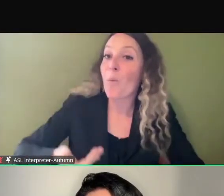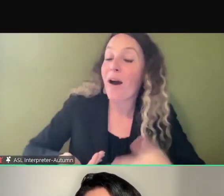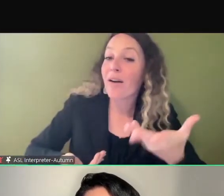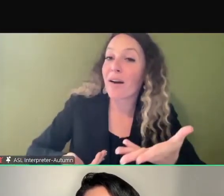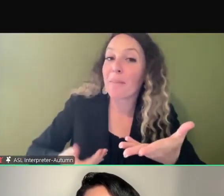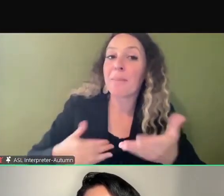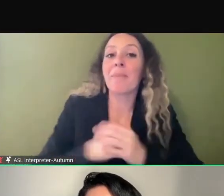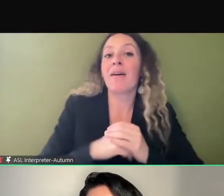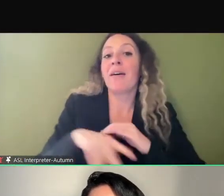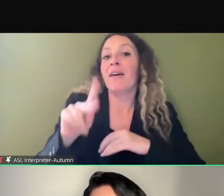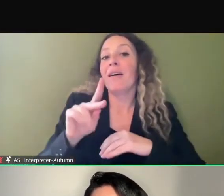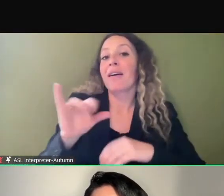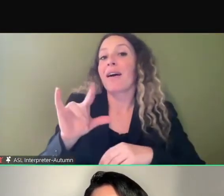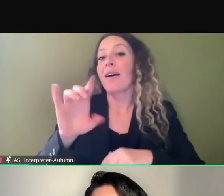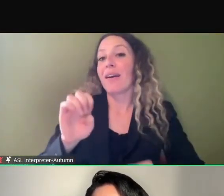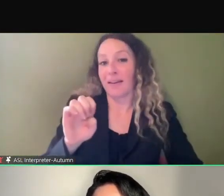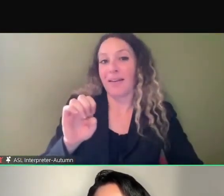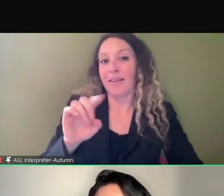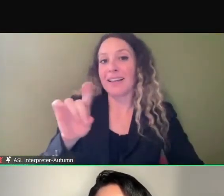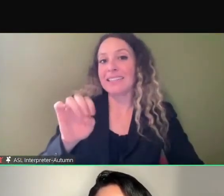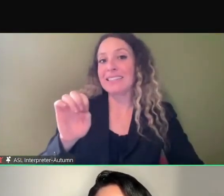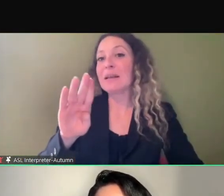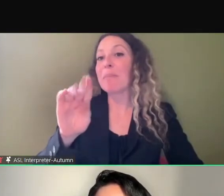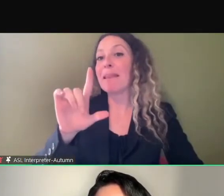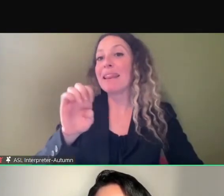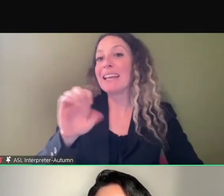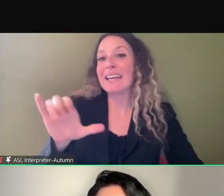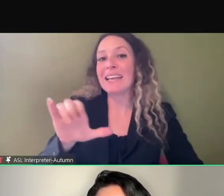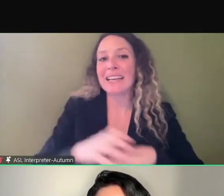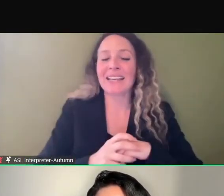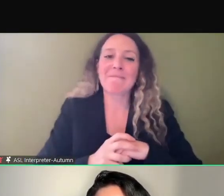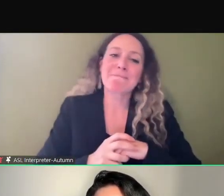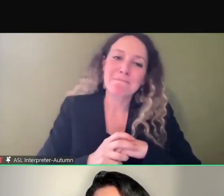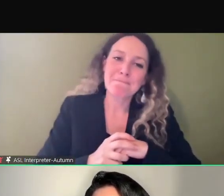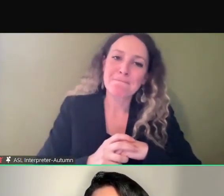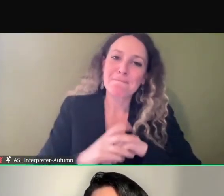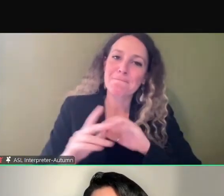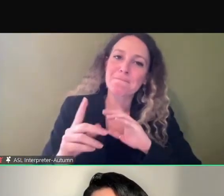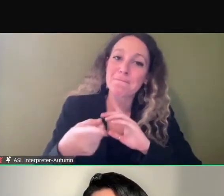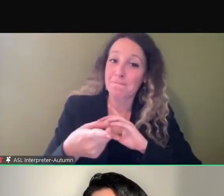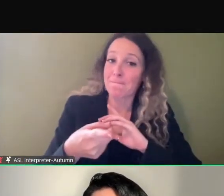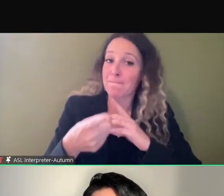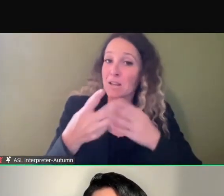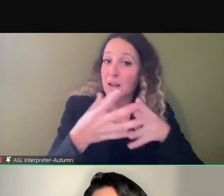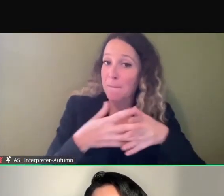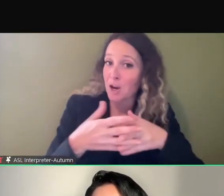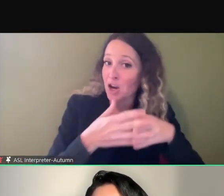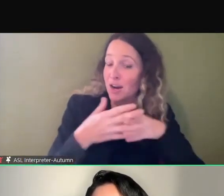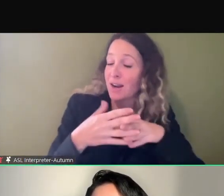who is a senior Vice President for Public Policy at the American Telemedicine Association and